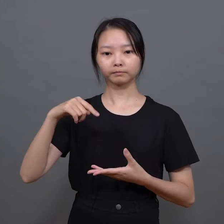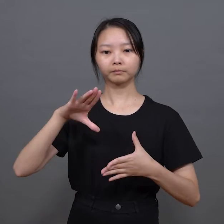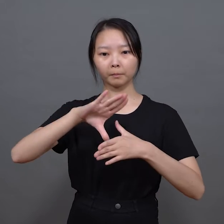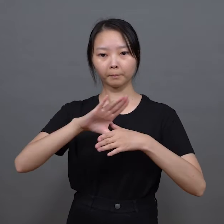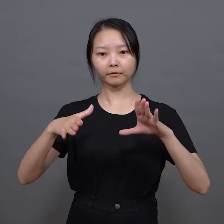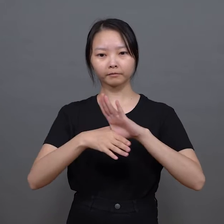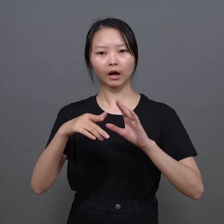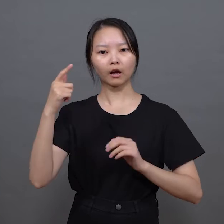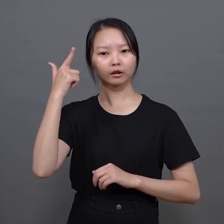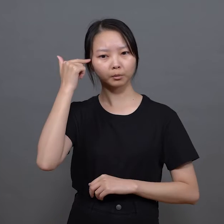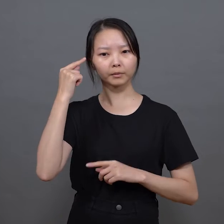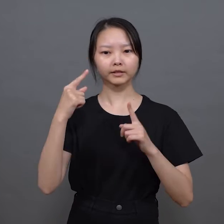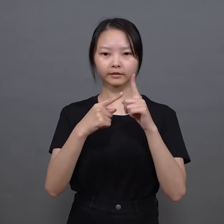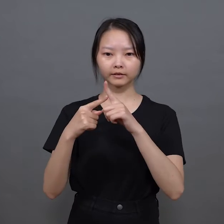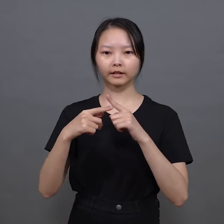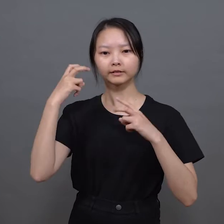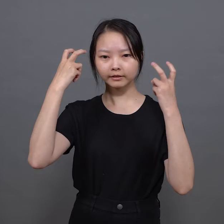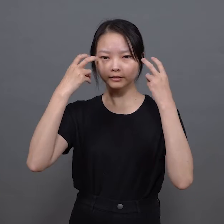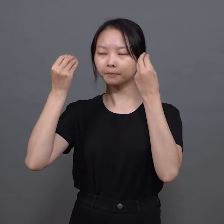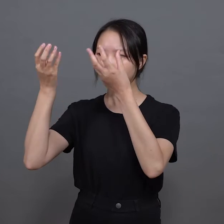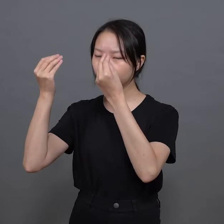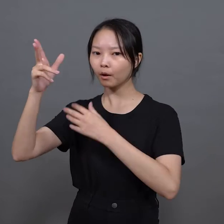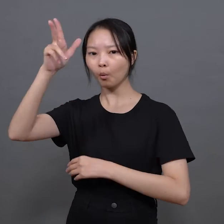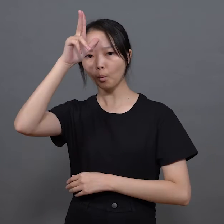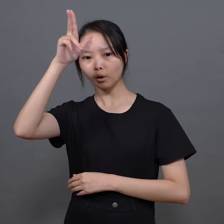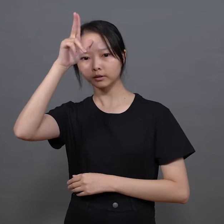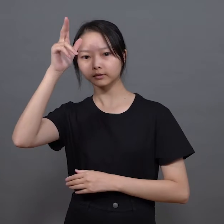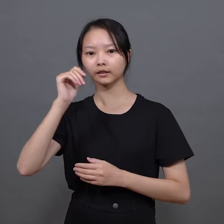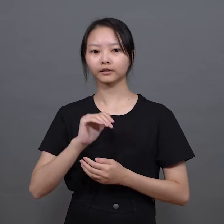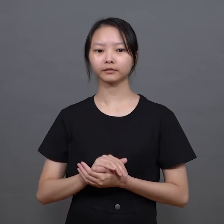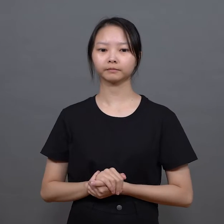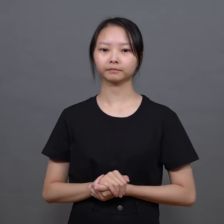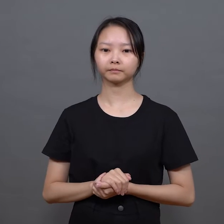in Asian or all cultures, the king